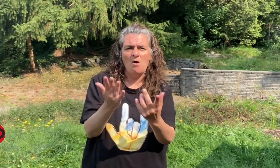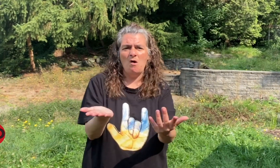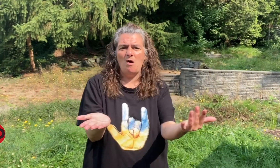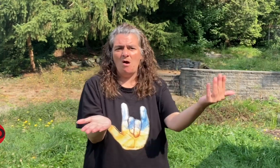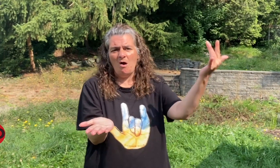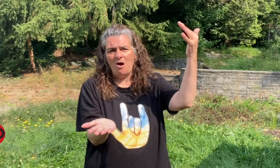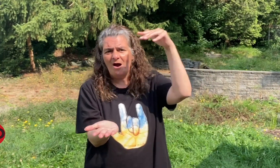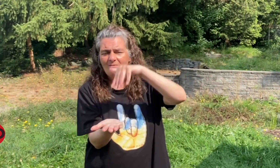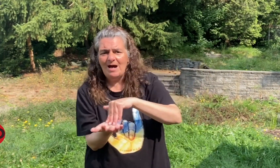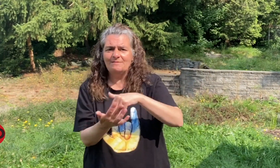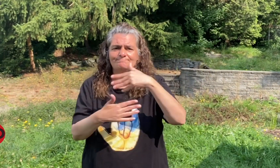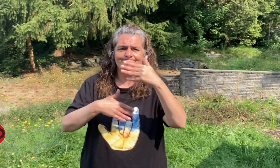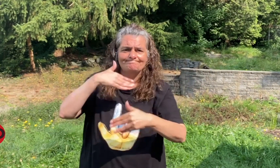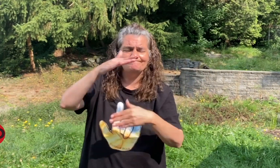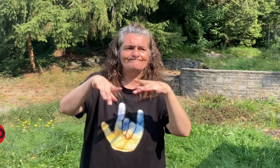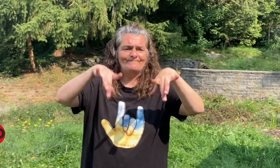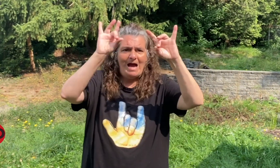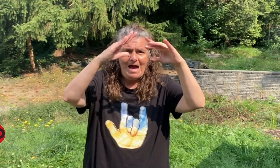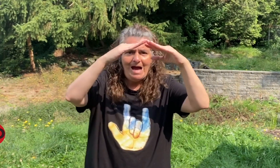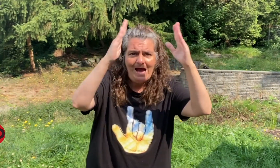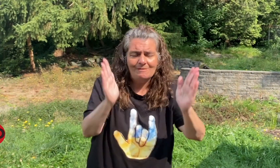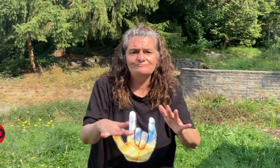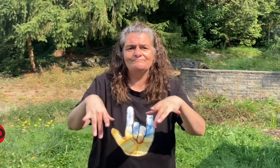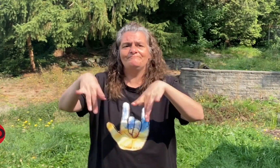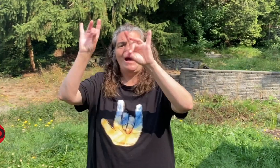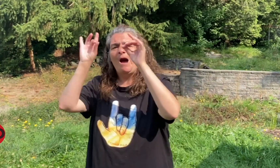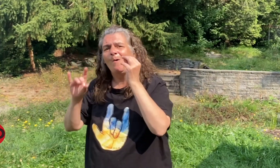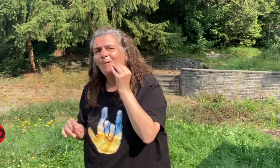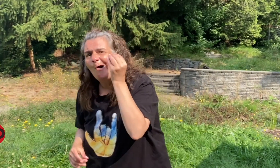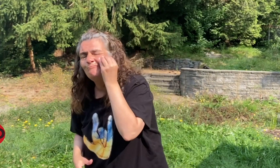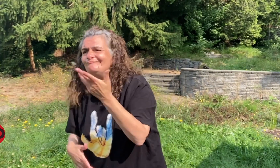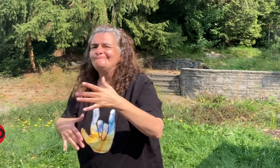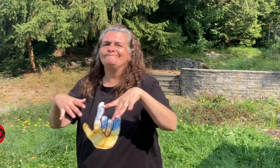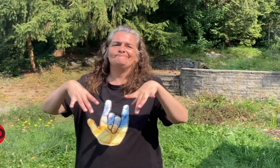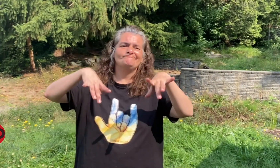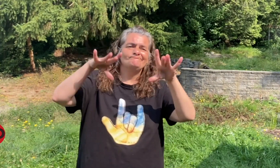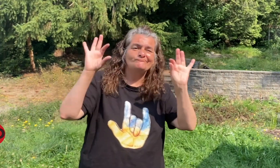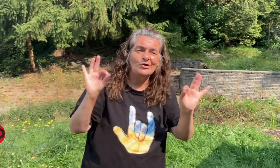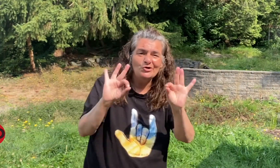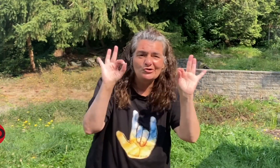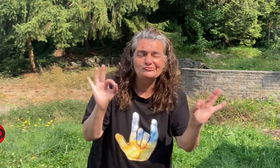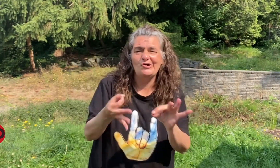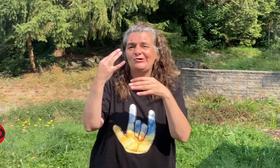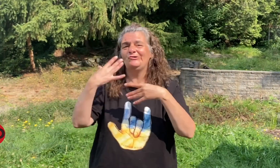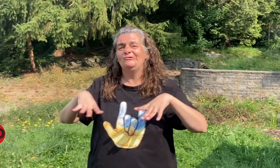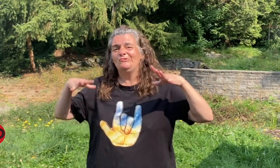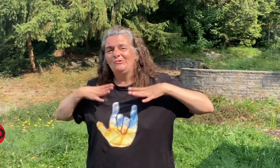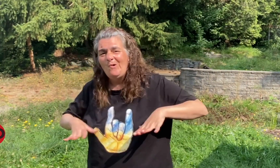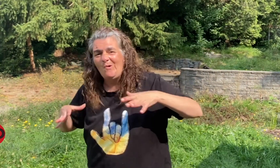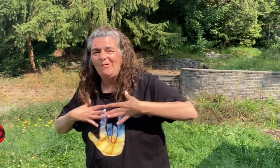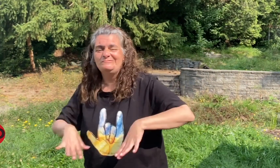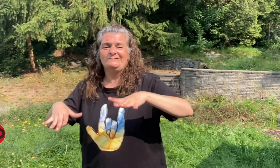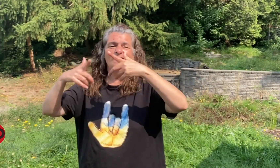how can they start over again finding a home, furniture, clothes,